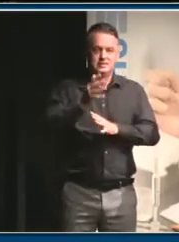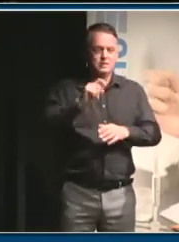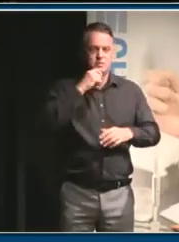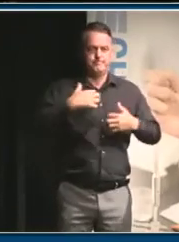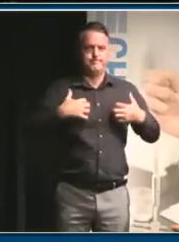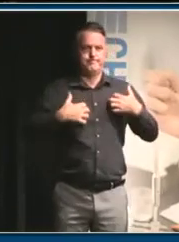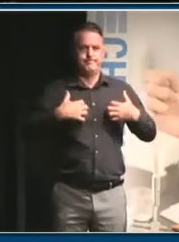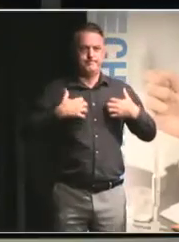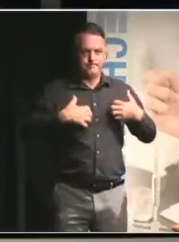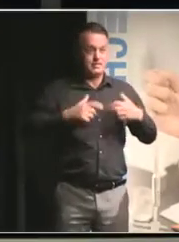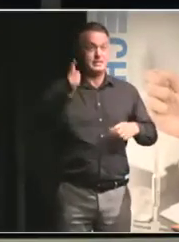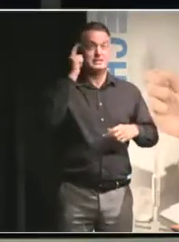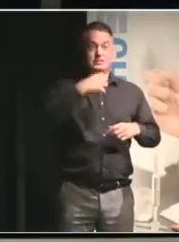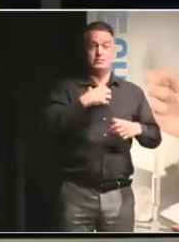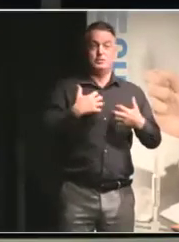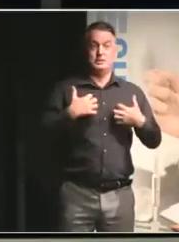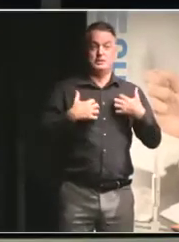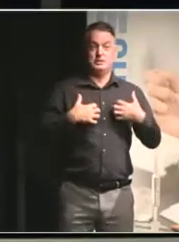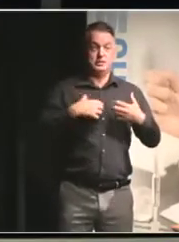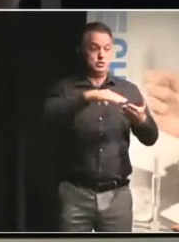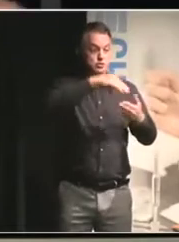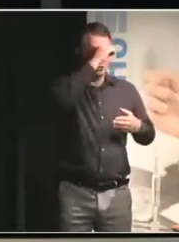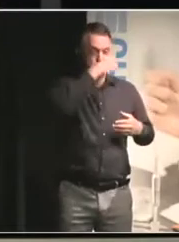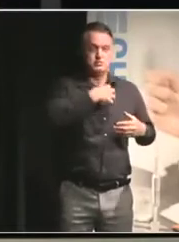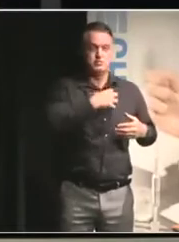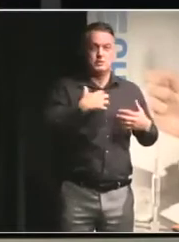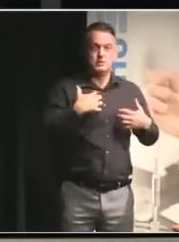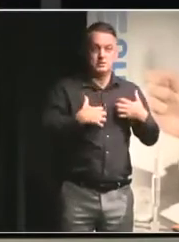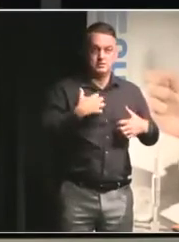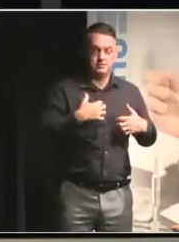the teachers are more excited and the students are more excited and so we find that this is a